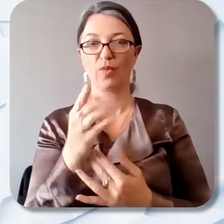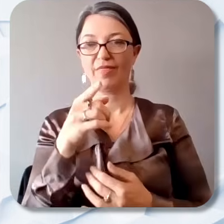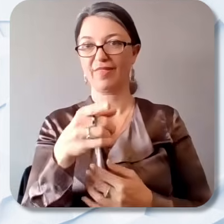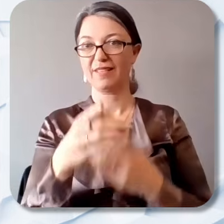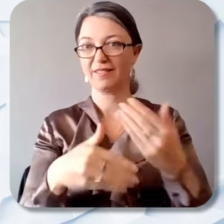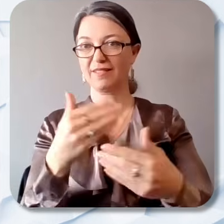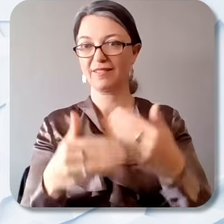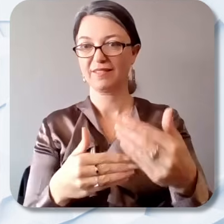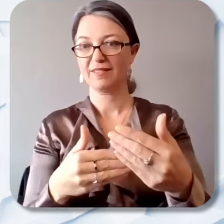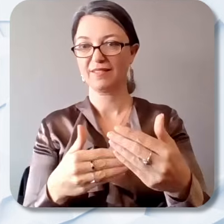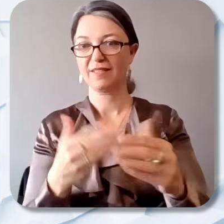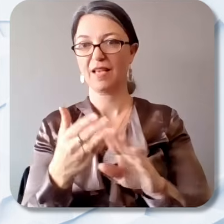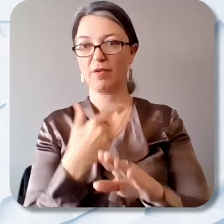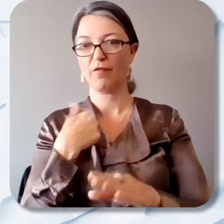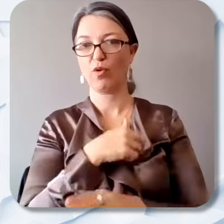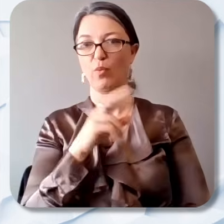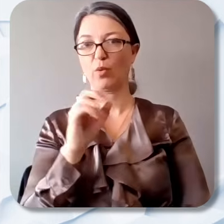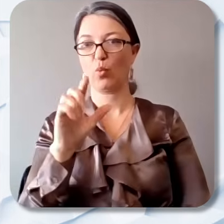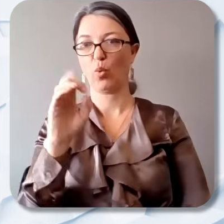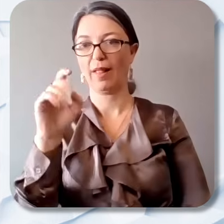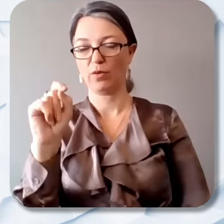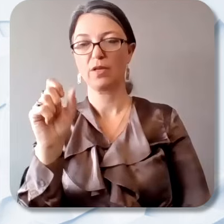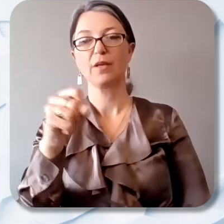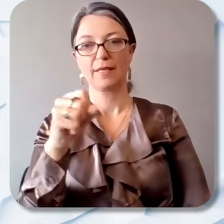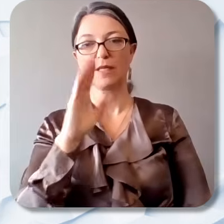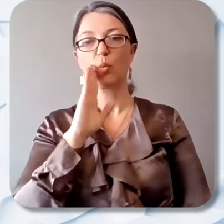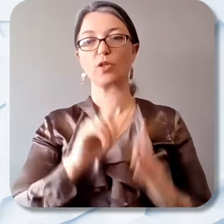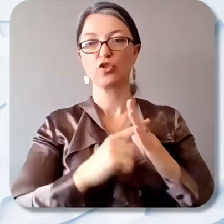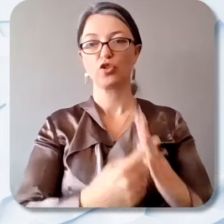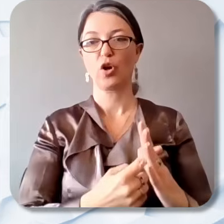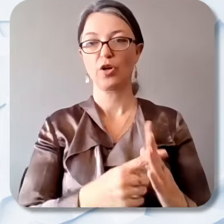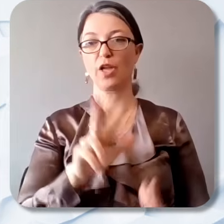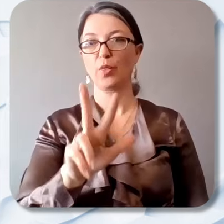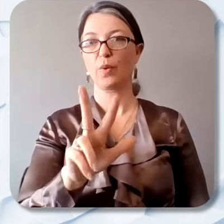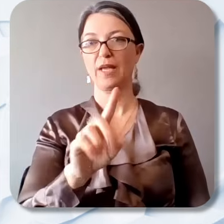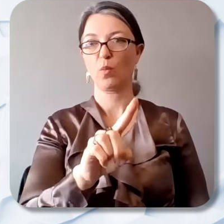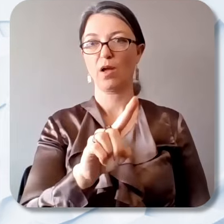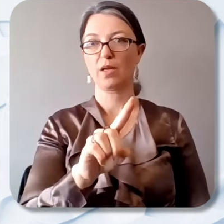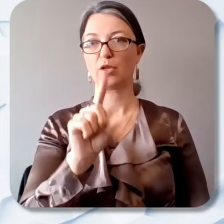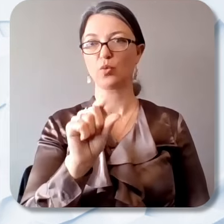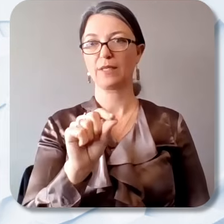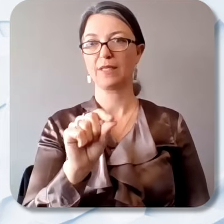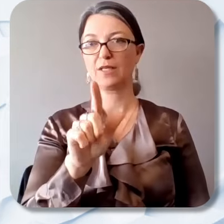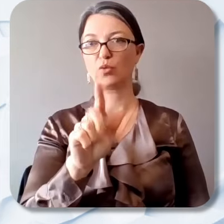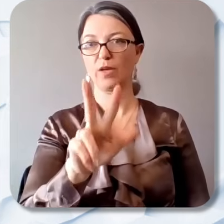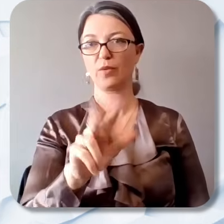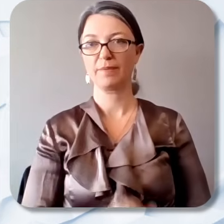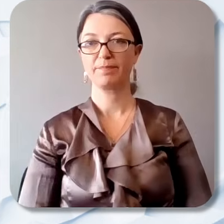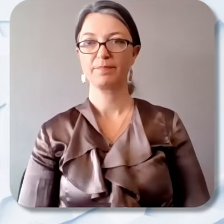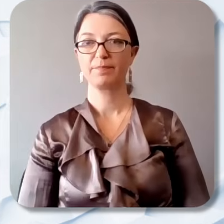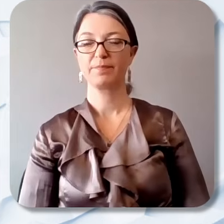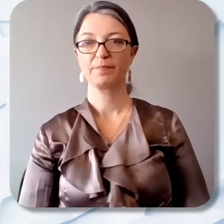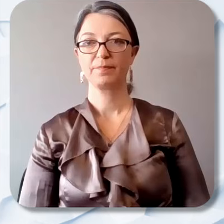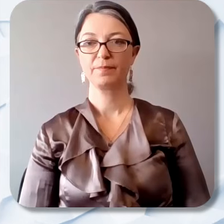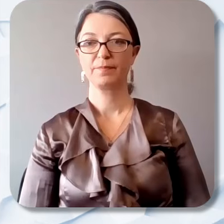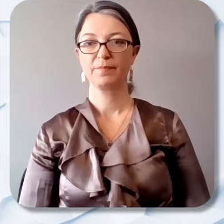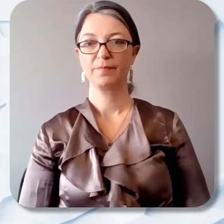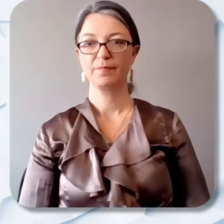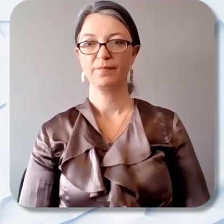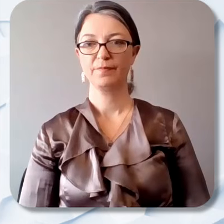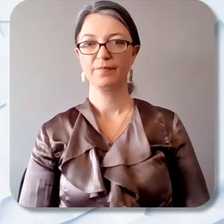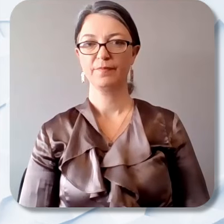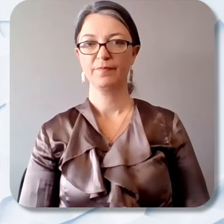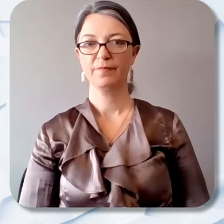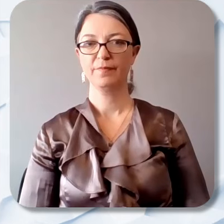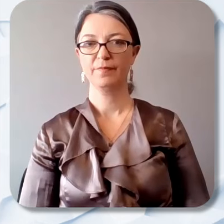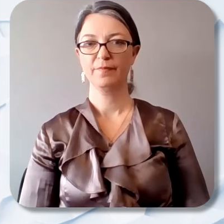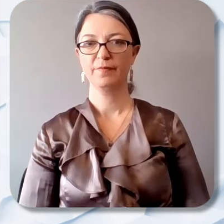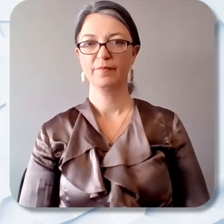we rolled it out, so yes, it is going to start 3/1/2023.